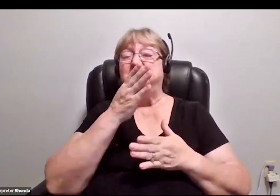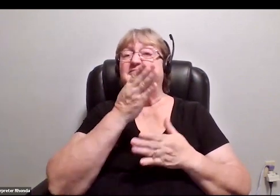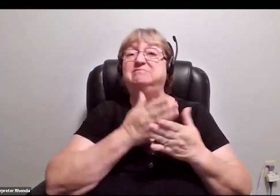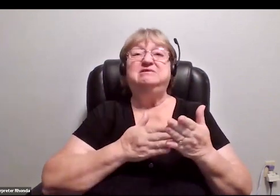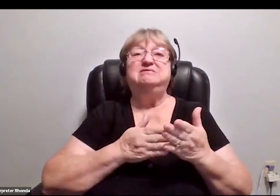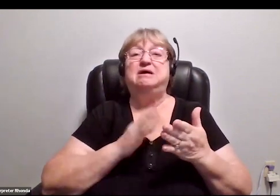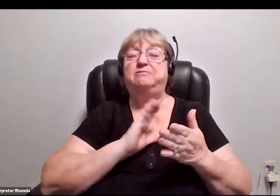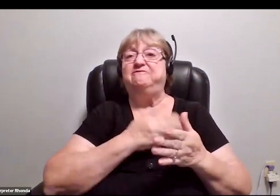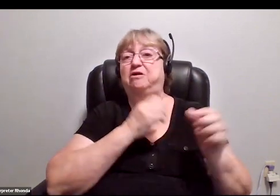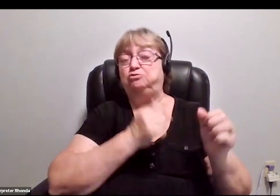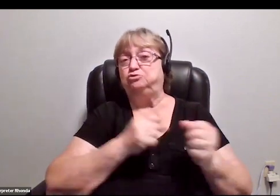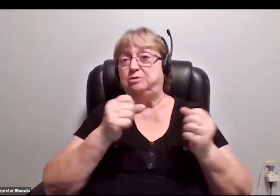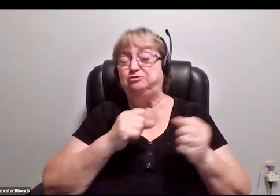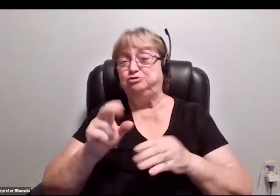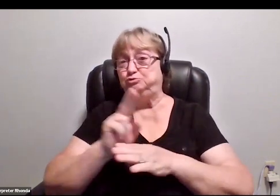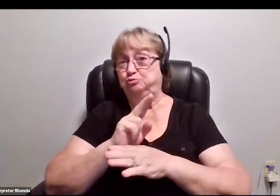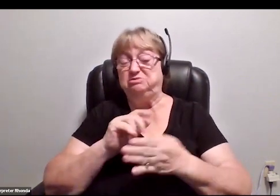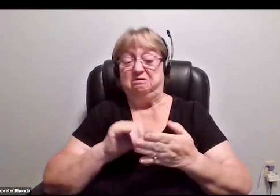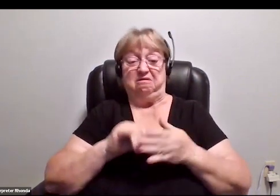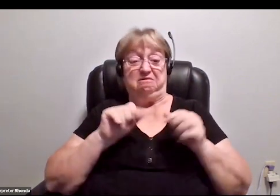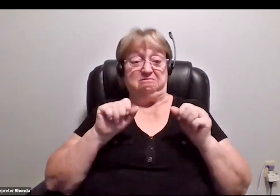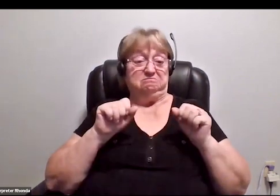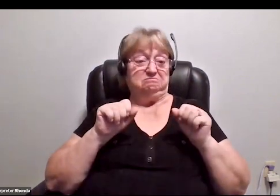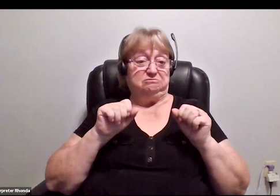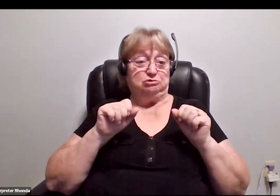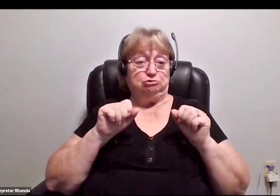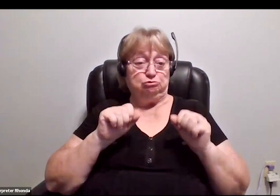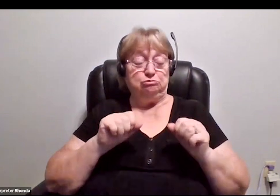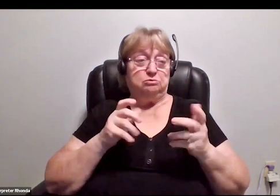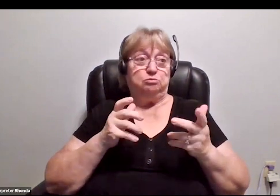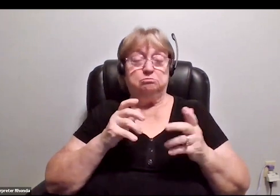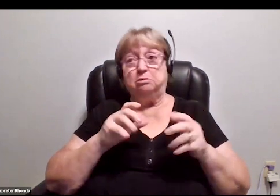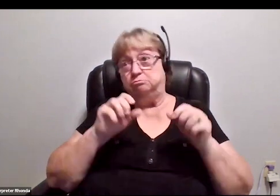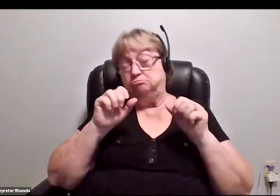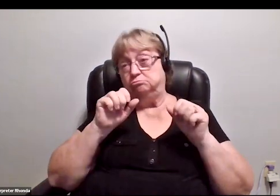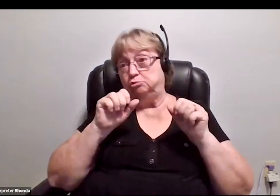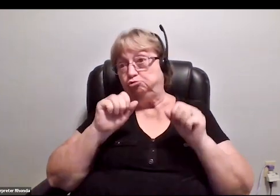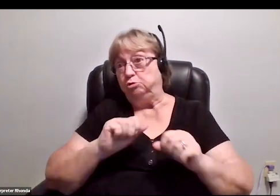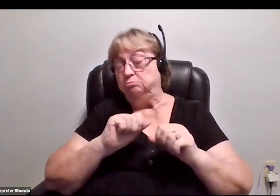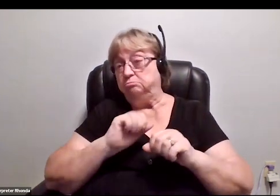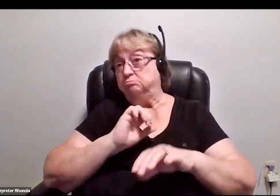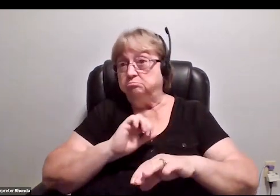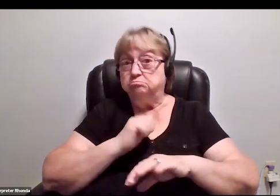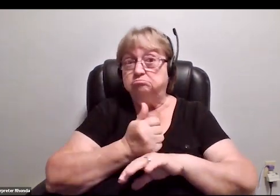we used that could be implemented in content creation.